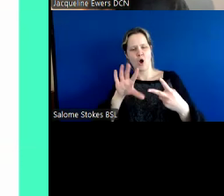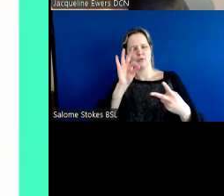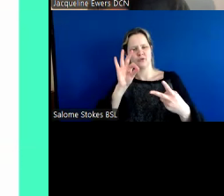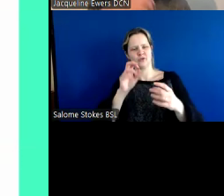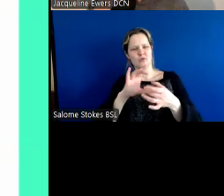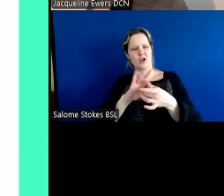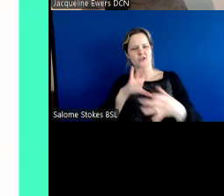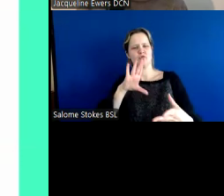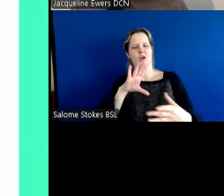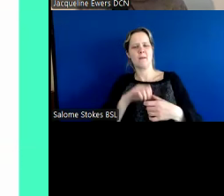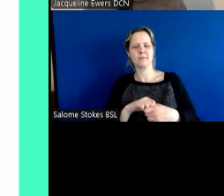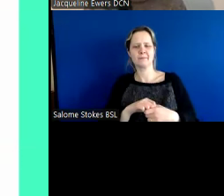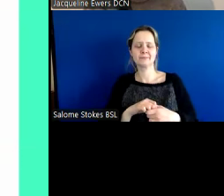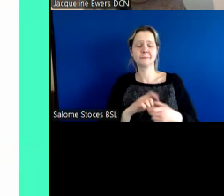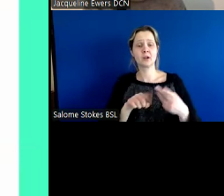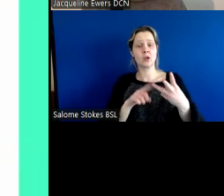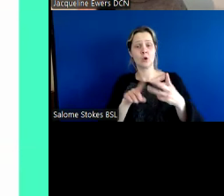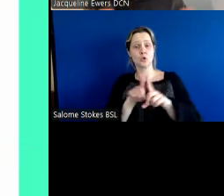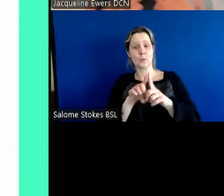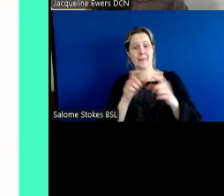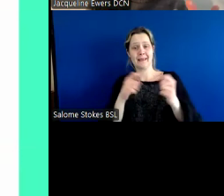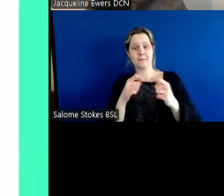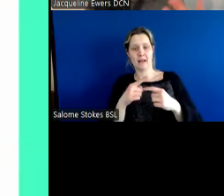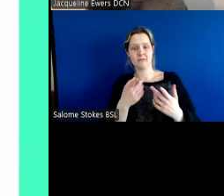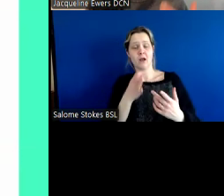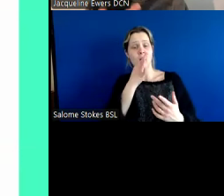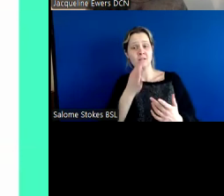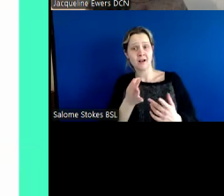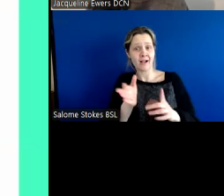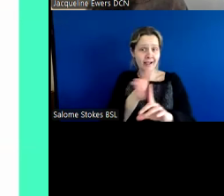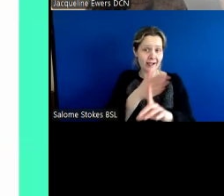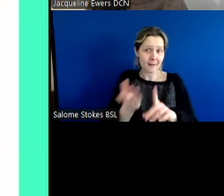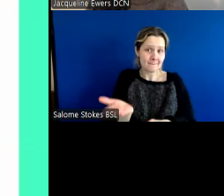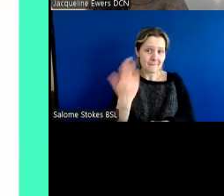In the same email, they also ask if they can tempt you back with some offers and incentives.